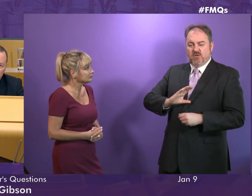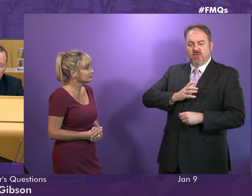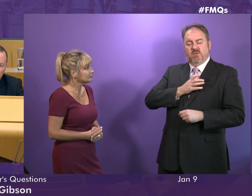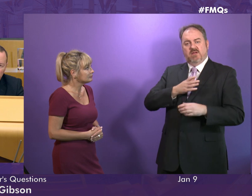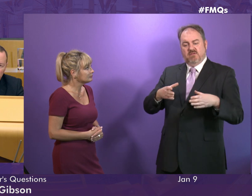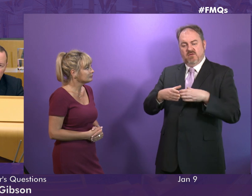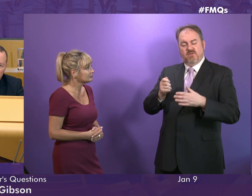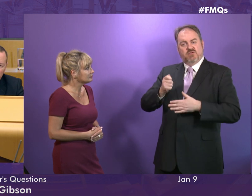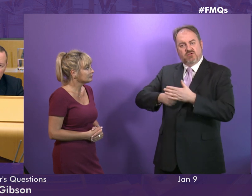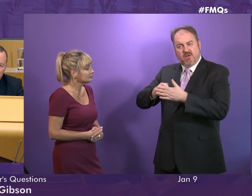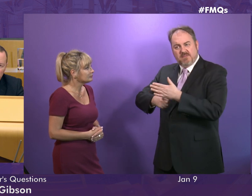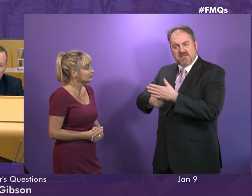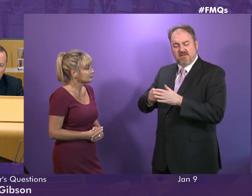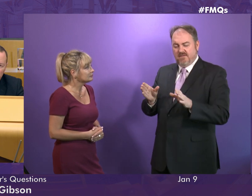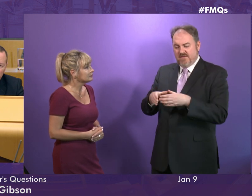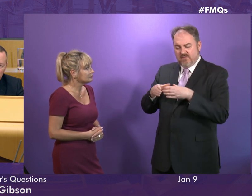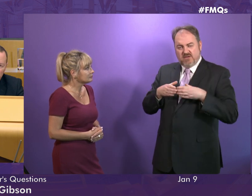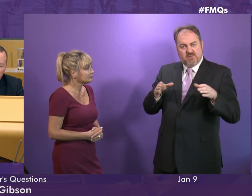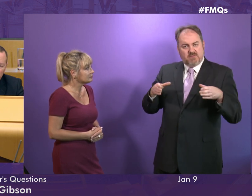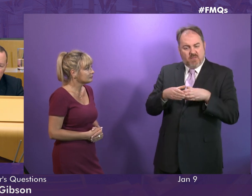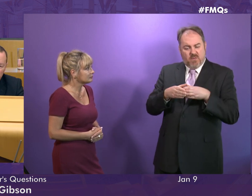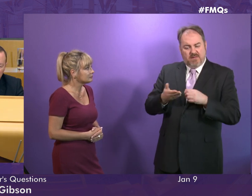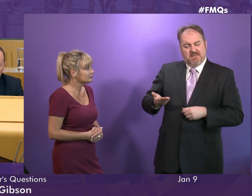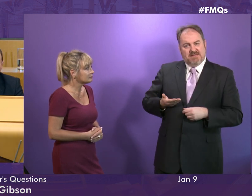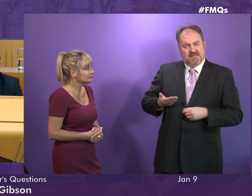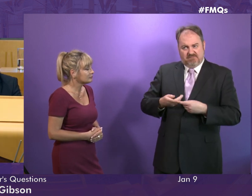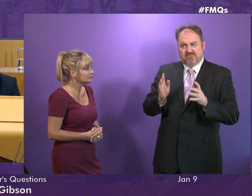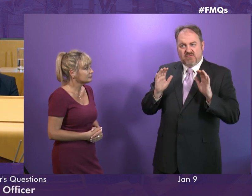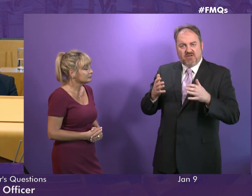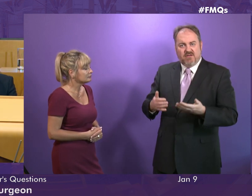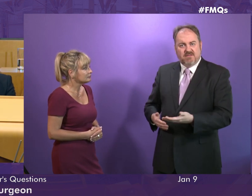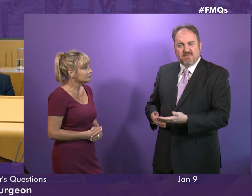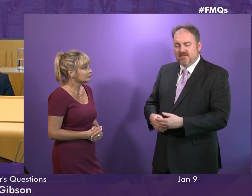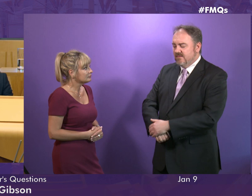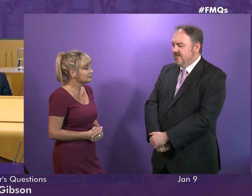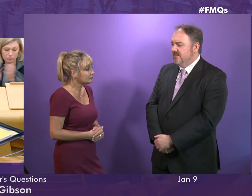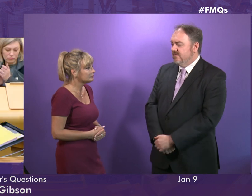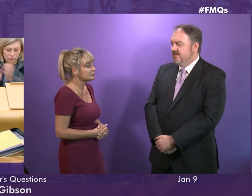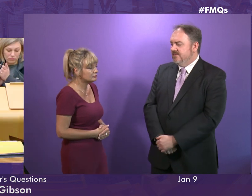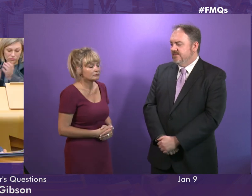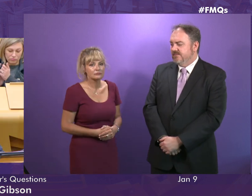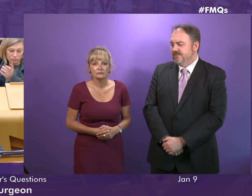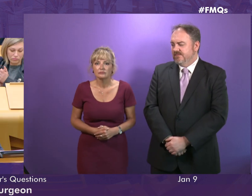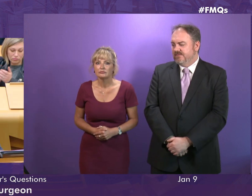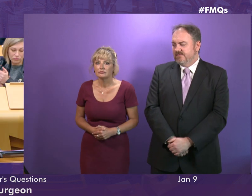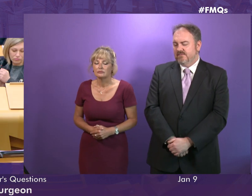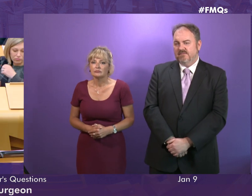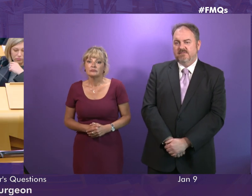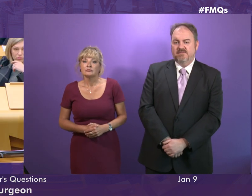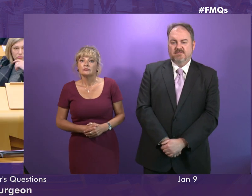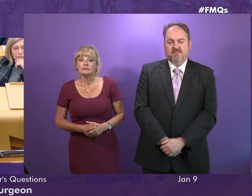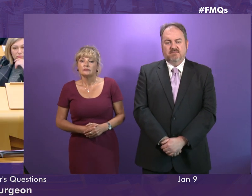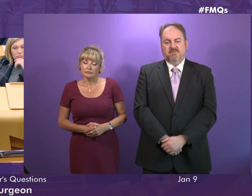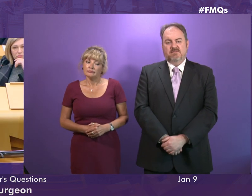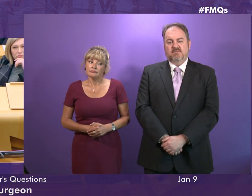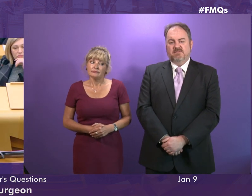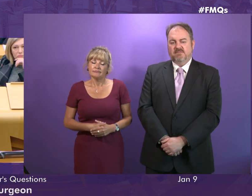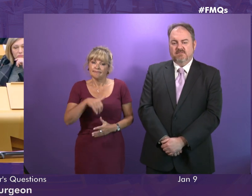and Allied Workers, the Federation of Small Businesses and many others?